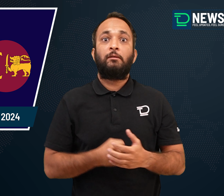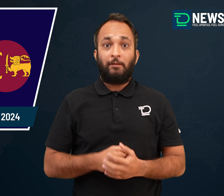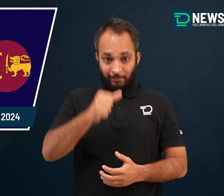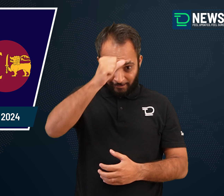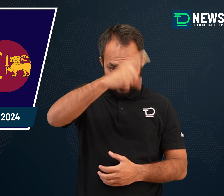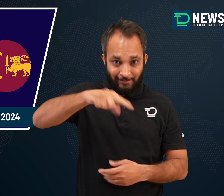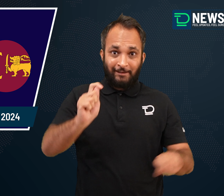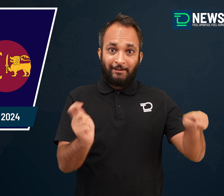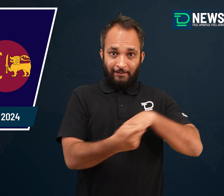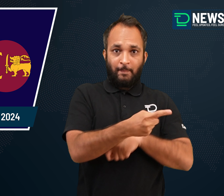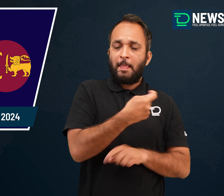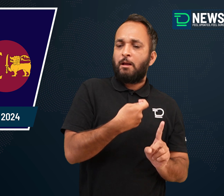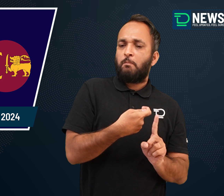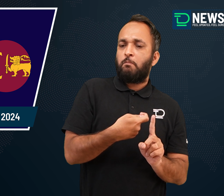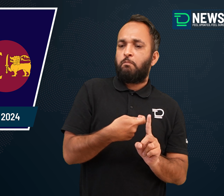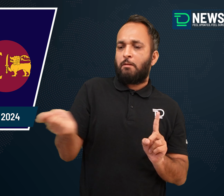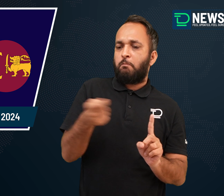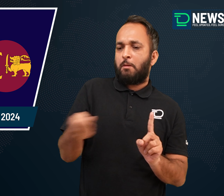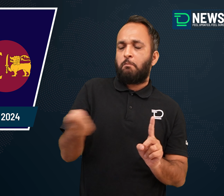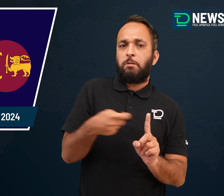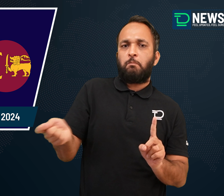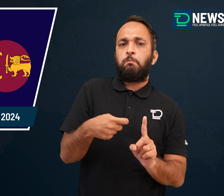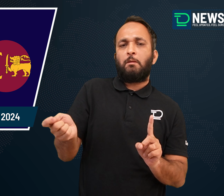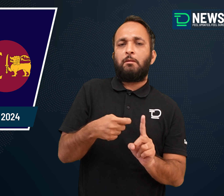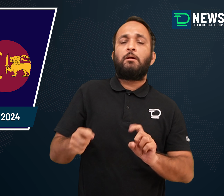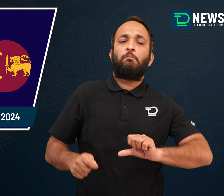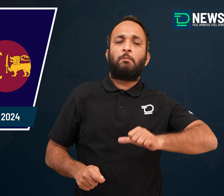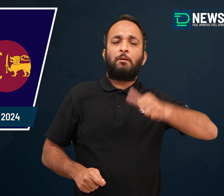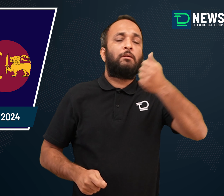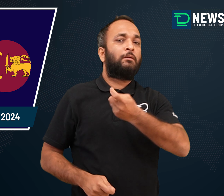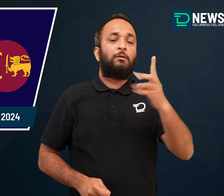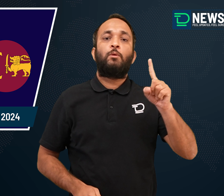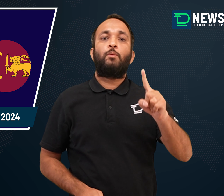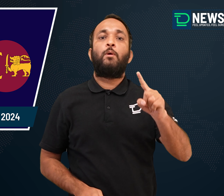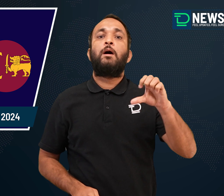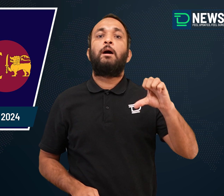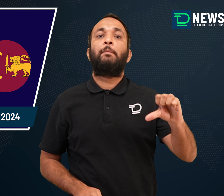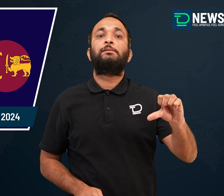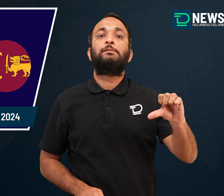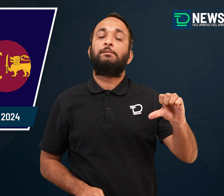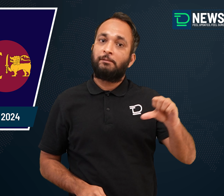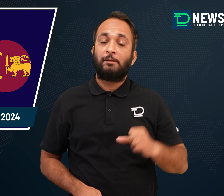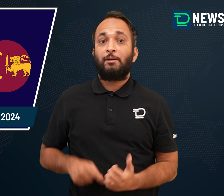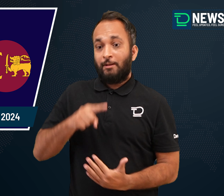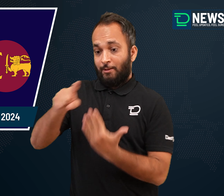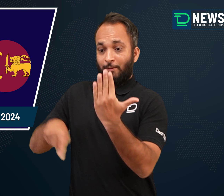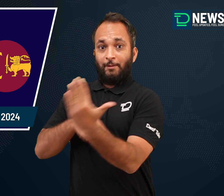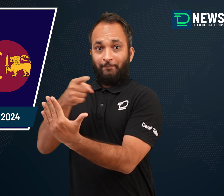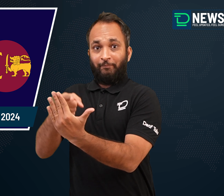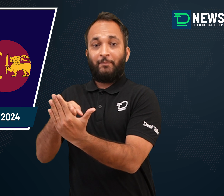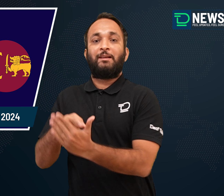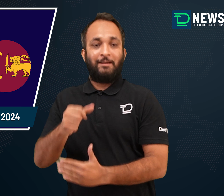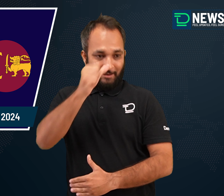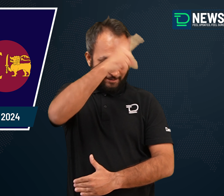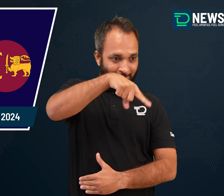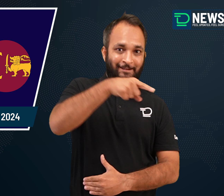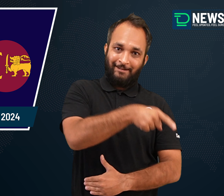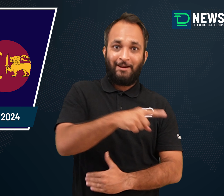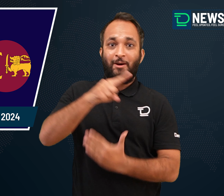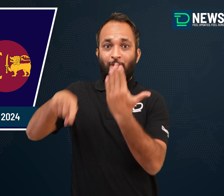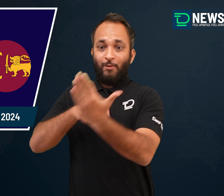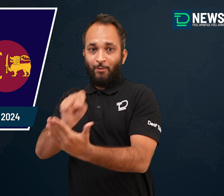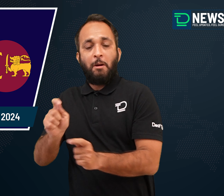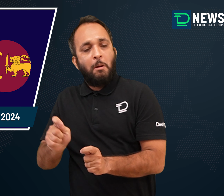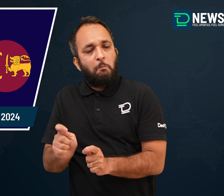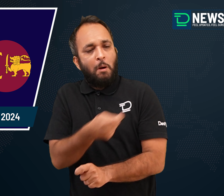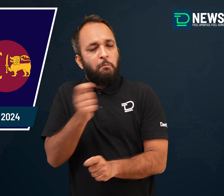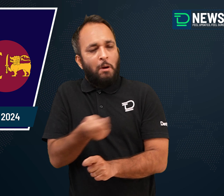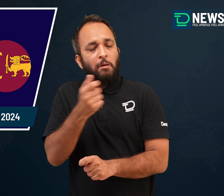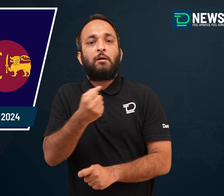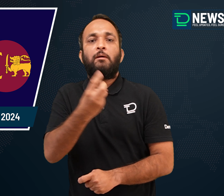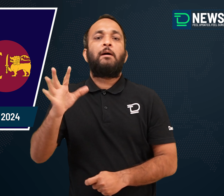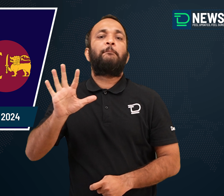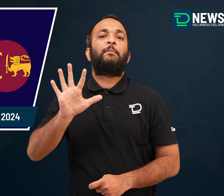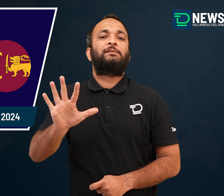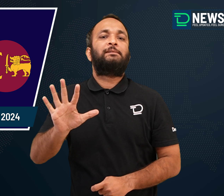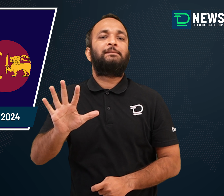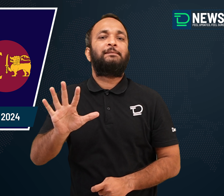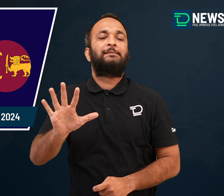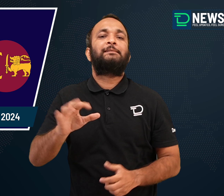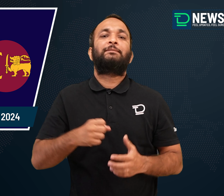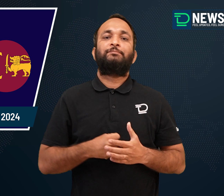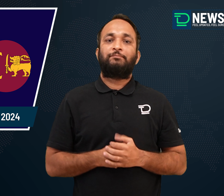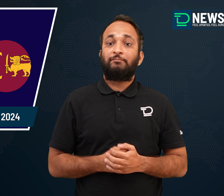India has won 19 and Sri Lanka 5.